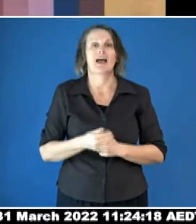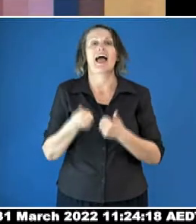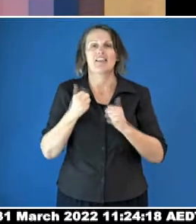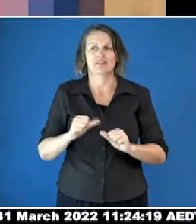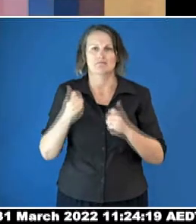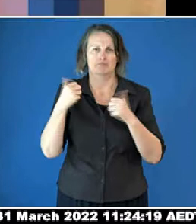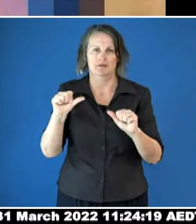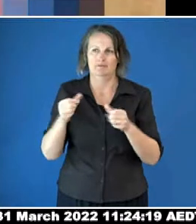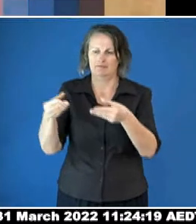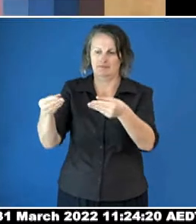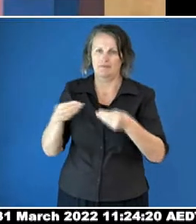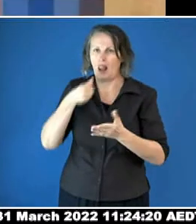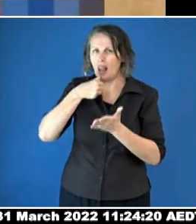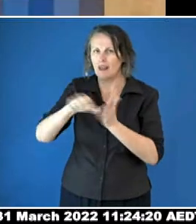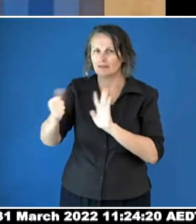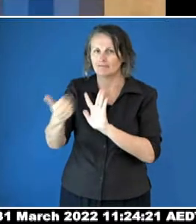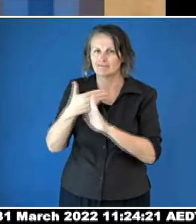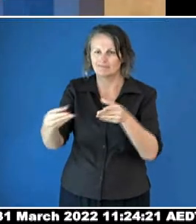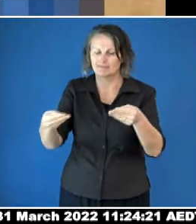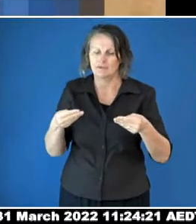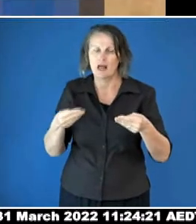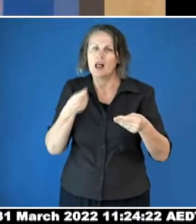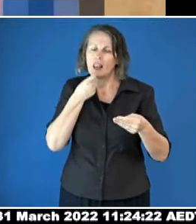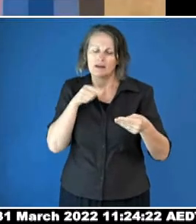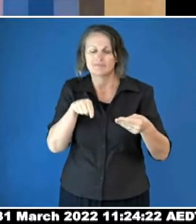got a letter afterwards of kind of apology, but --